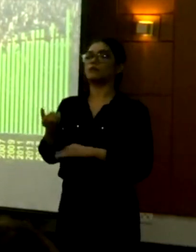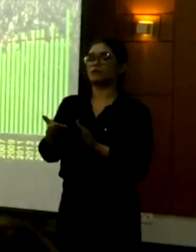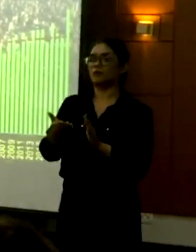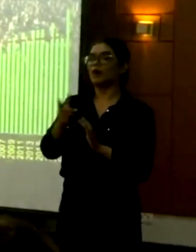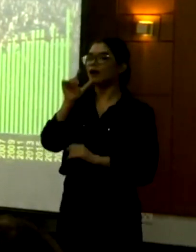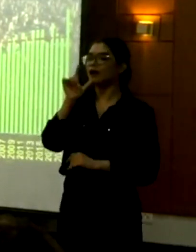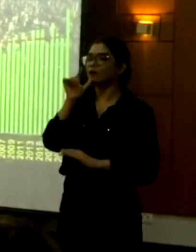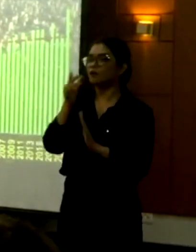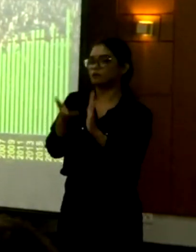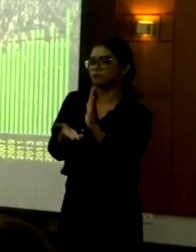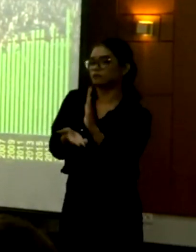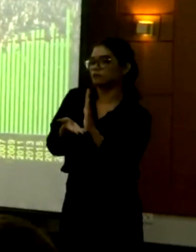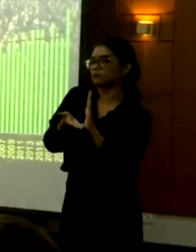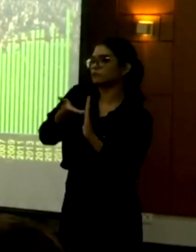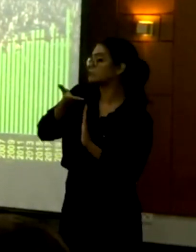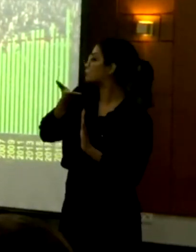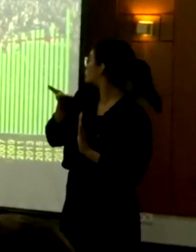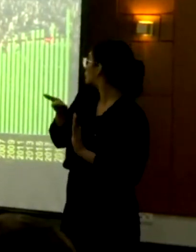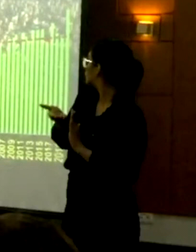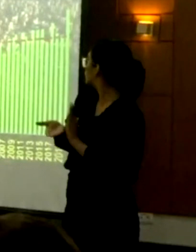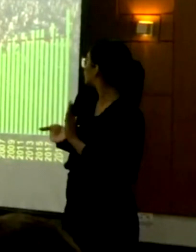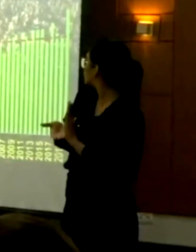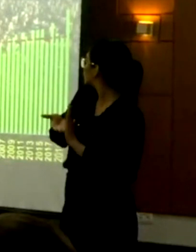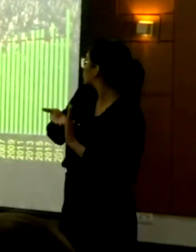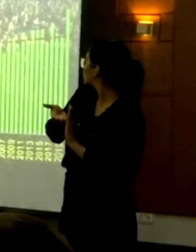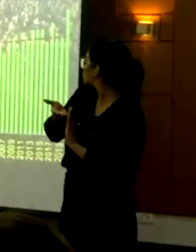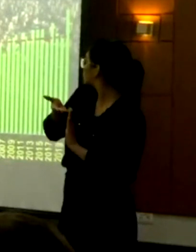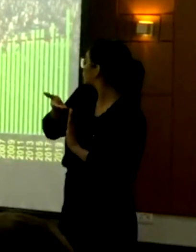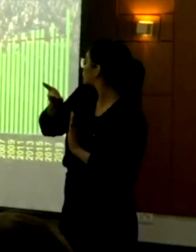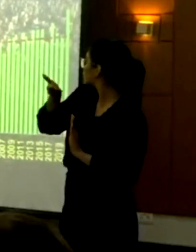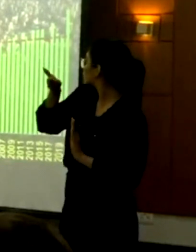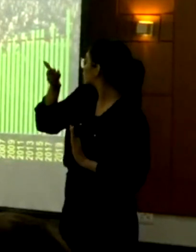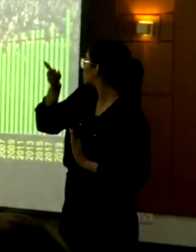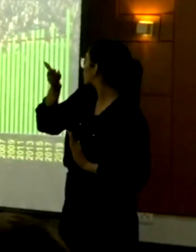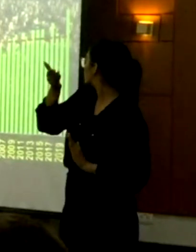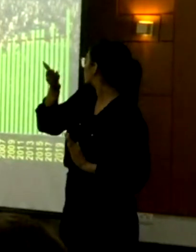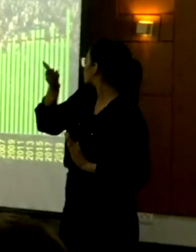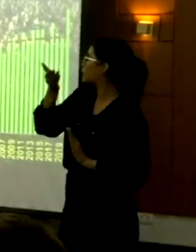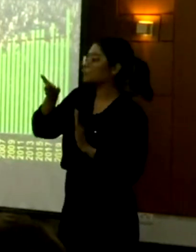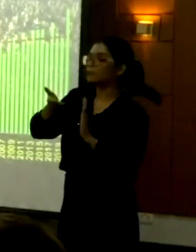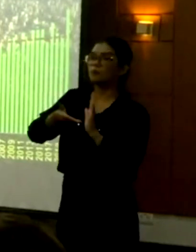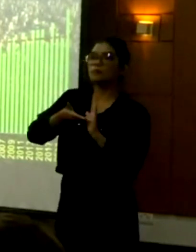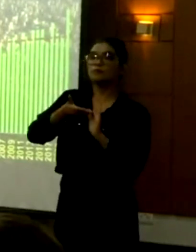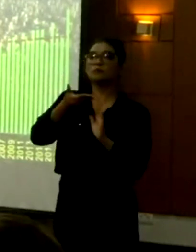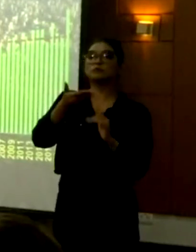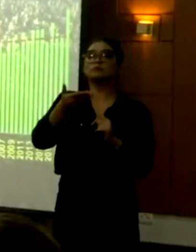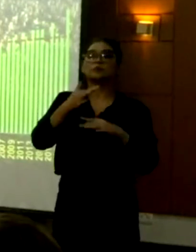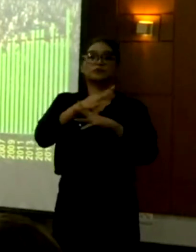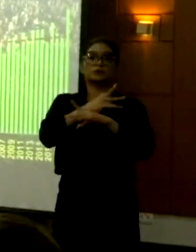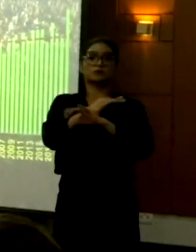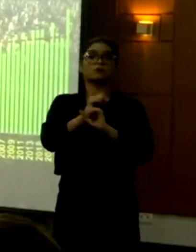, it clearly has a tendency to increase, so the city may be